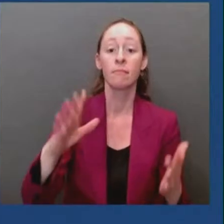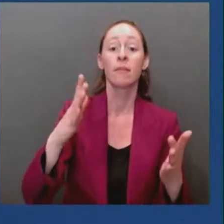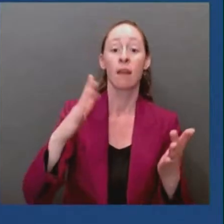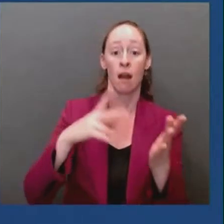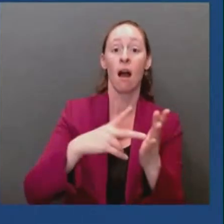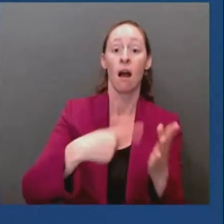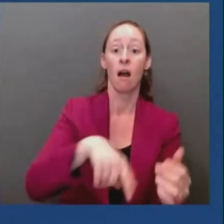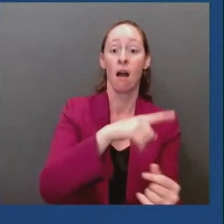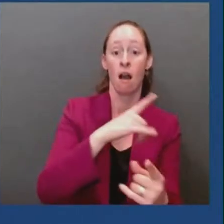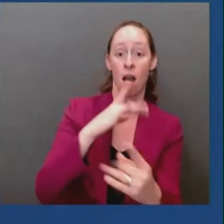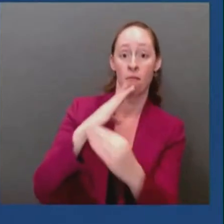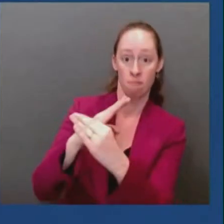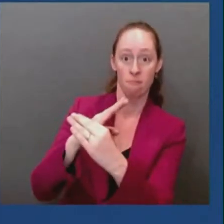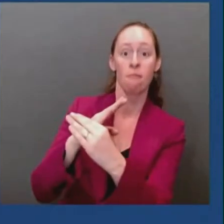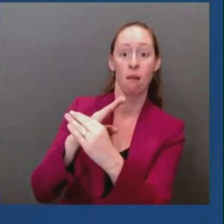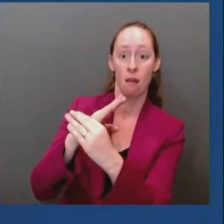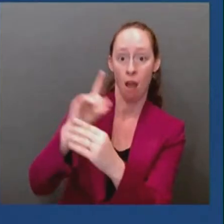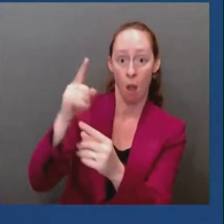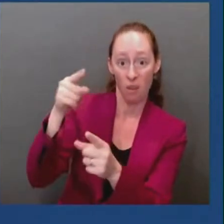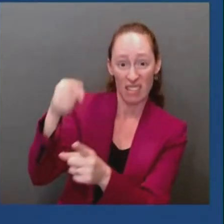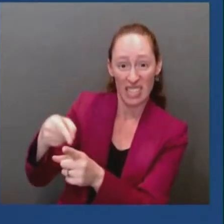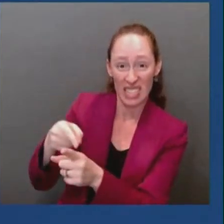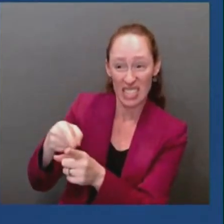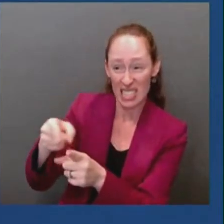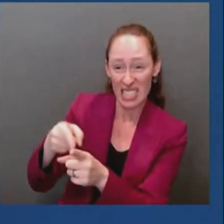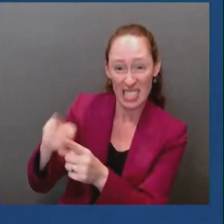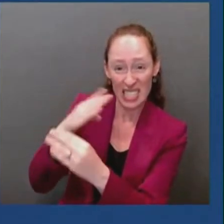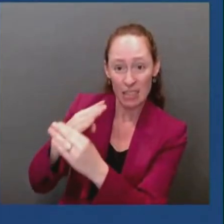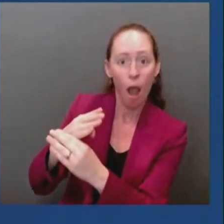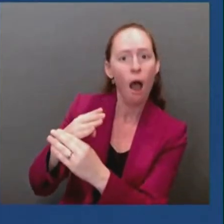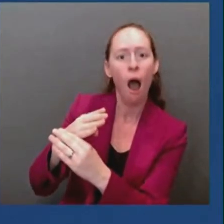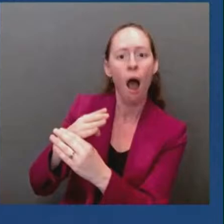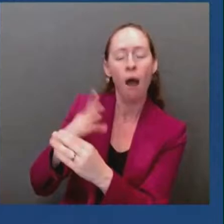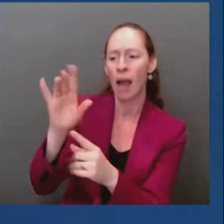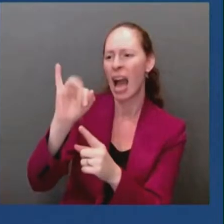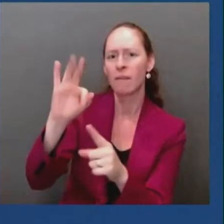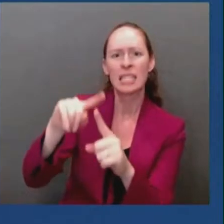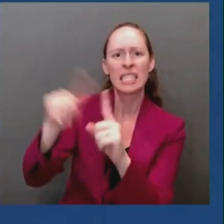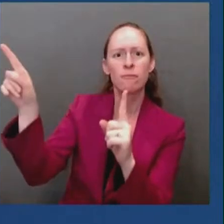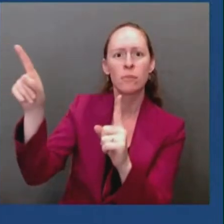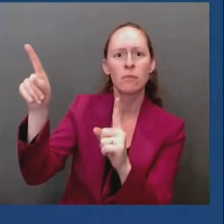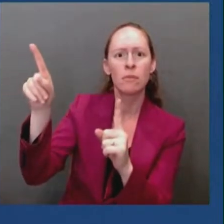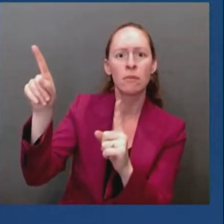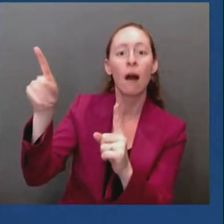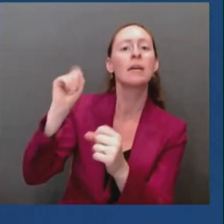DETECTION AGAINST OTHER VARIANTS AS WELL IT GIVES US A